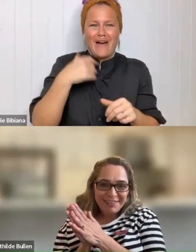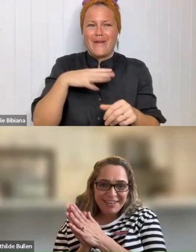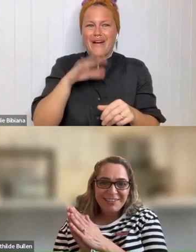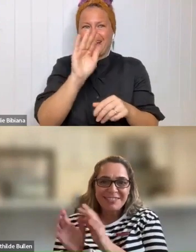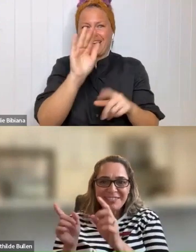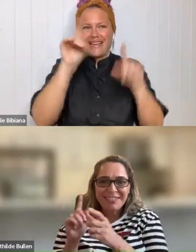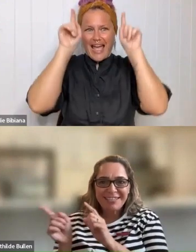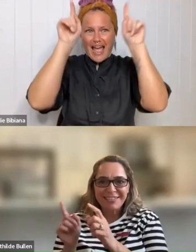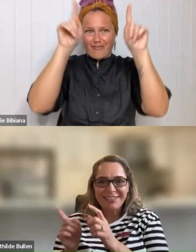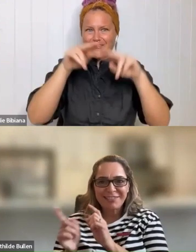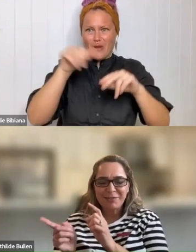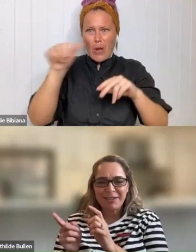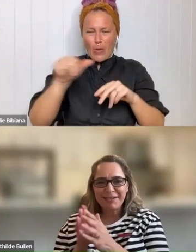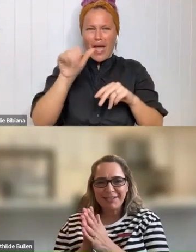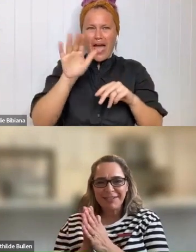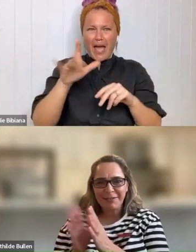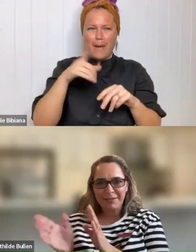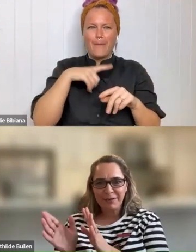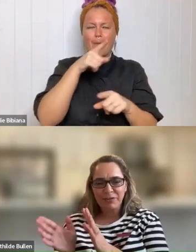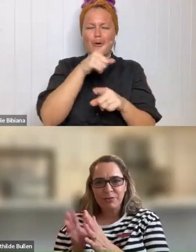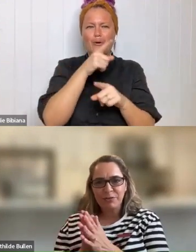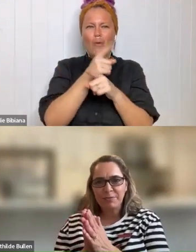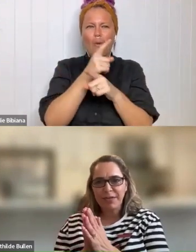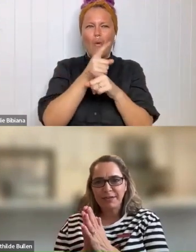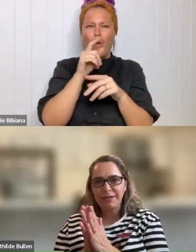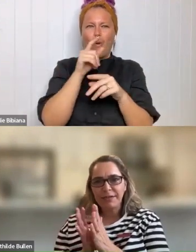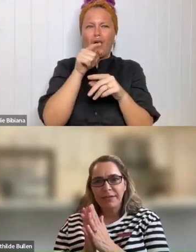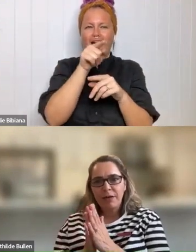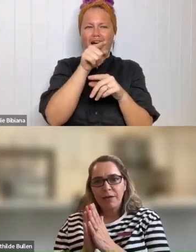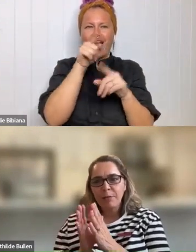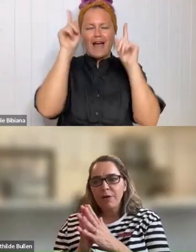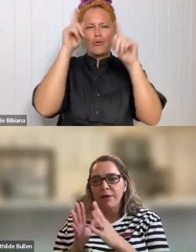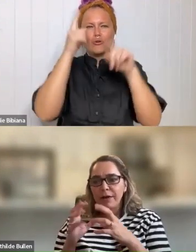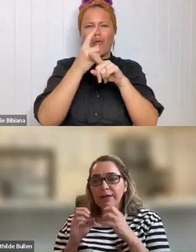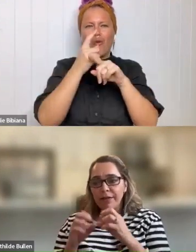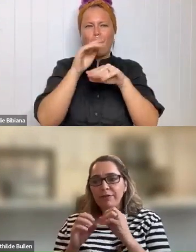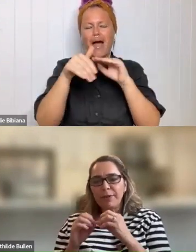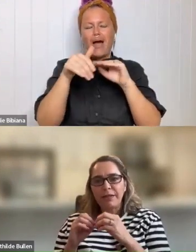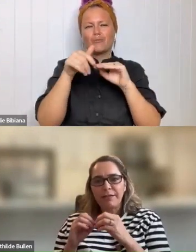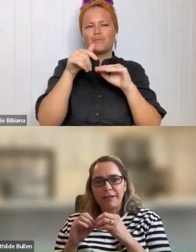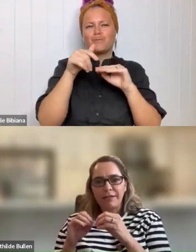Sorry. Because just in talking in you talking about that. What I love about that.